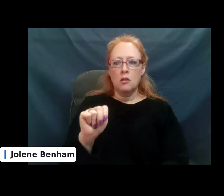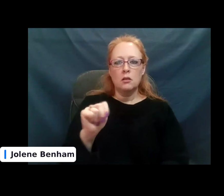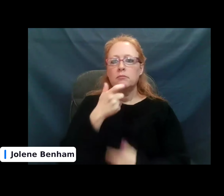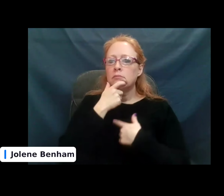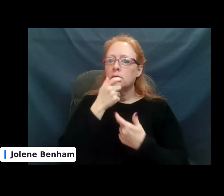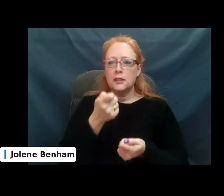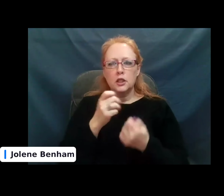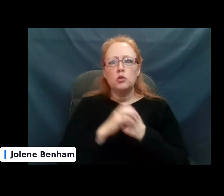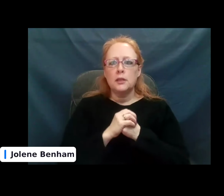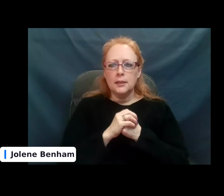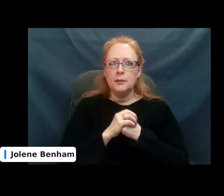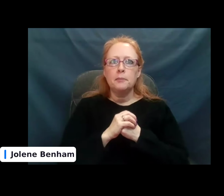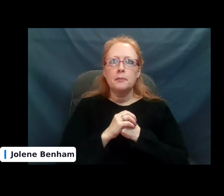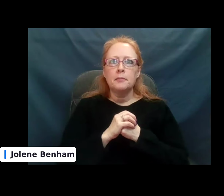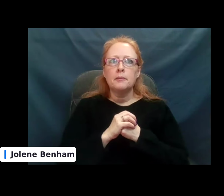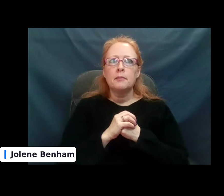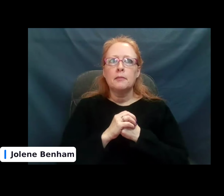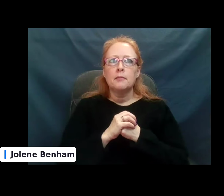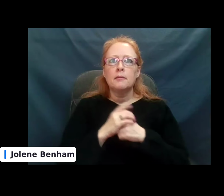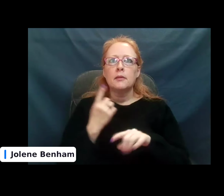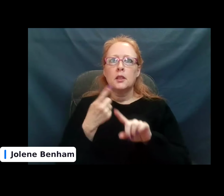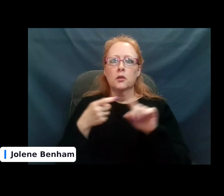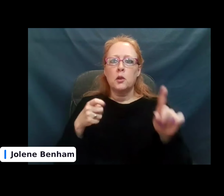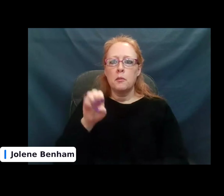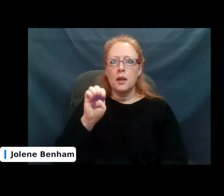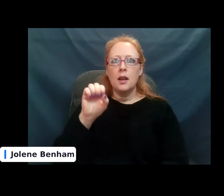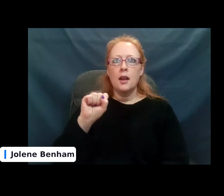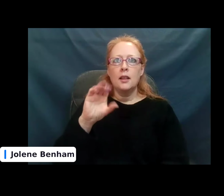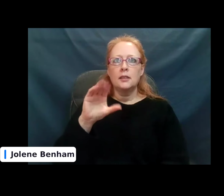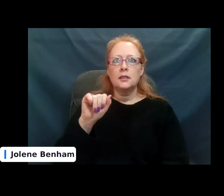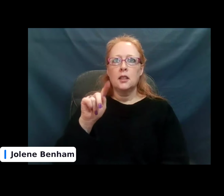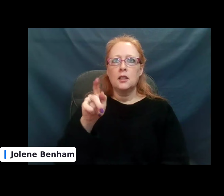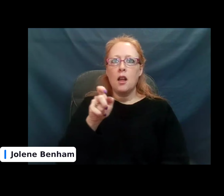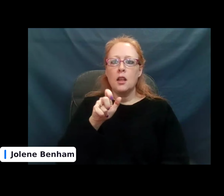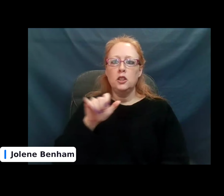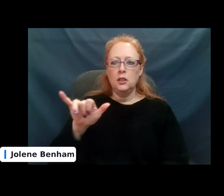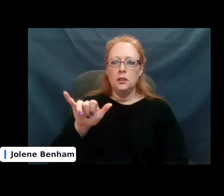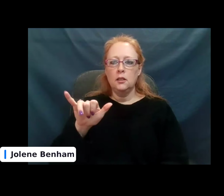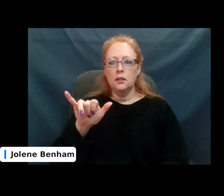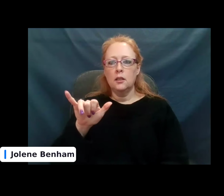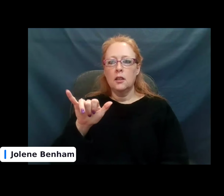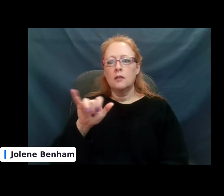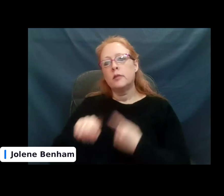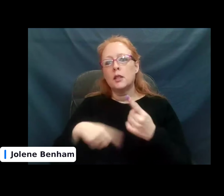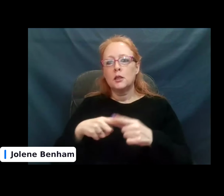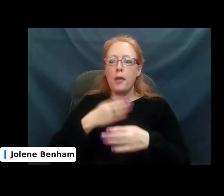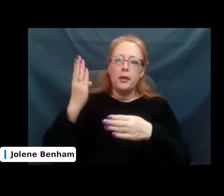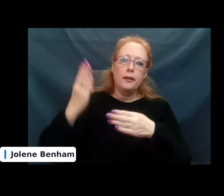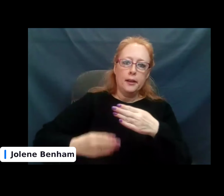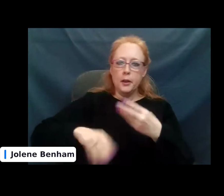Daniel: Just trying to hold up a board.